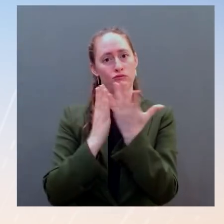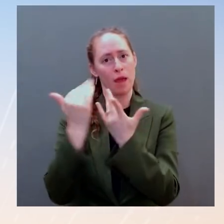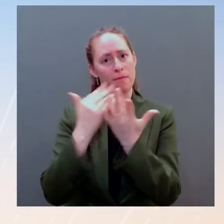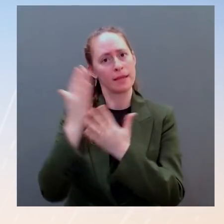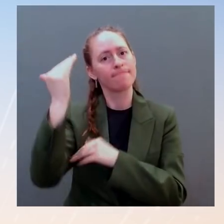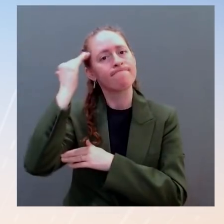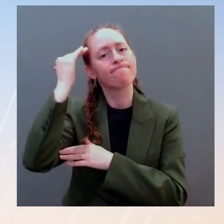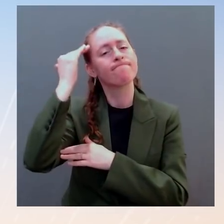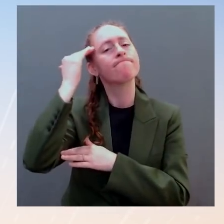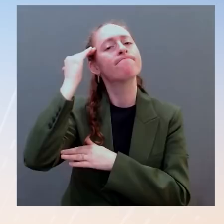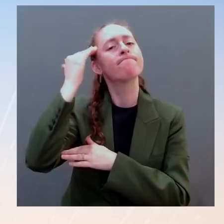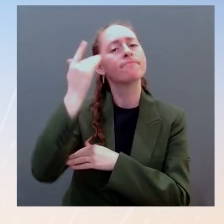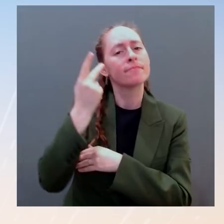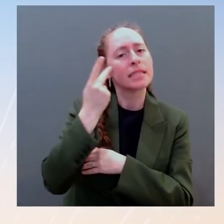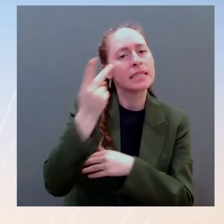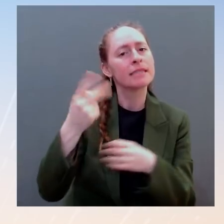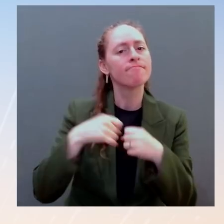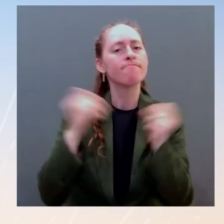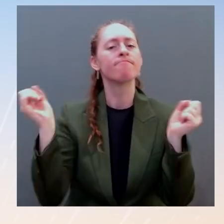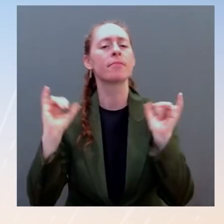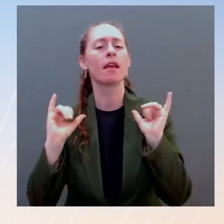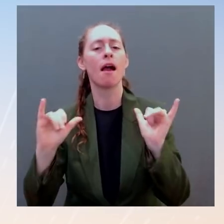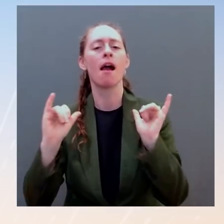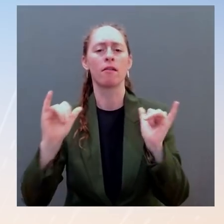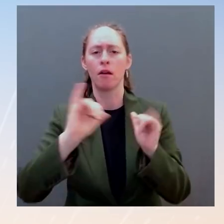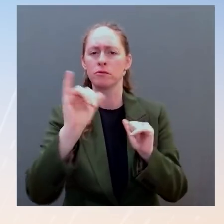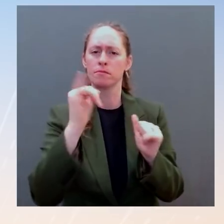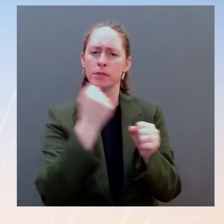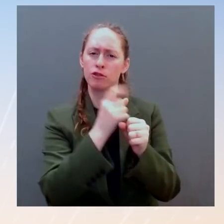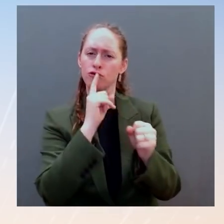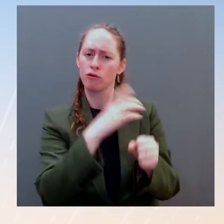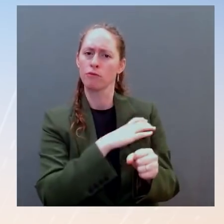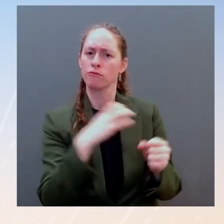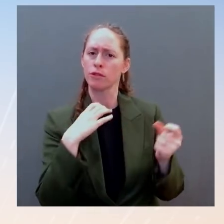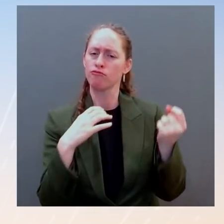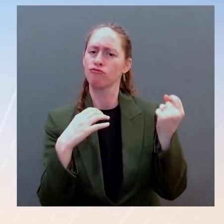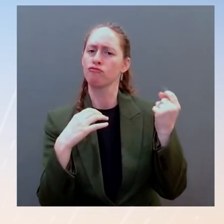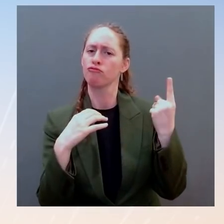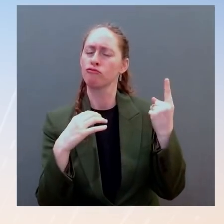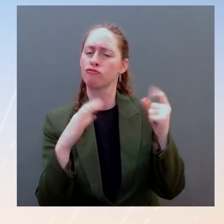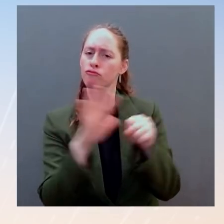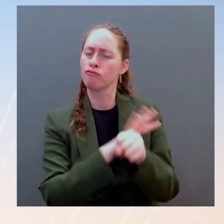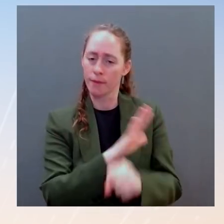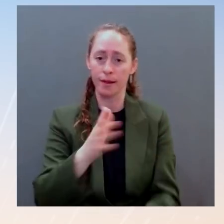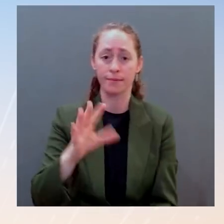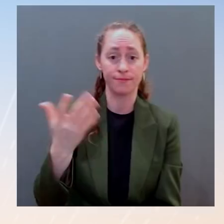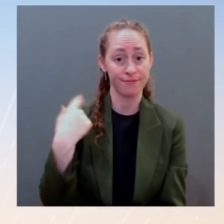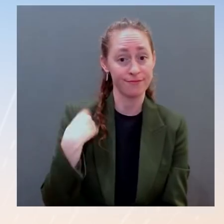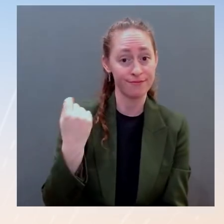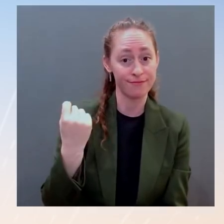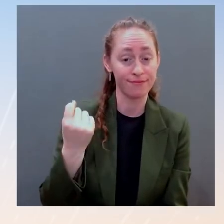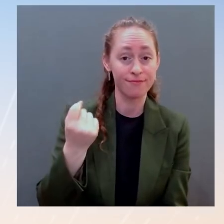In terms of what hypothetical policies might happen, I'm just not going to speak to that at this point in time. The Press: Okay. On the situation at the border